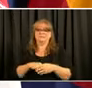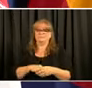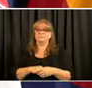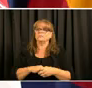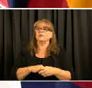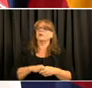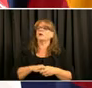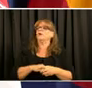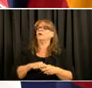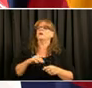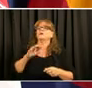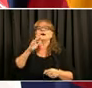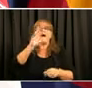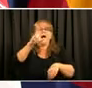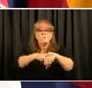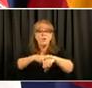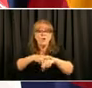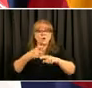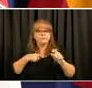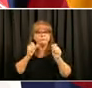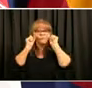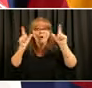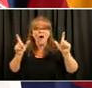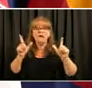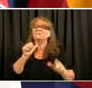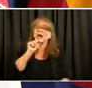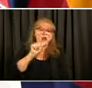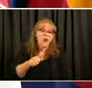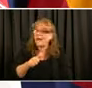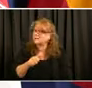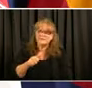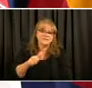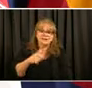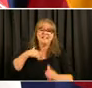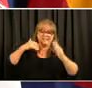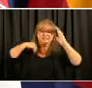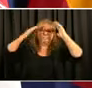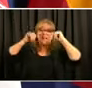outbreaks occurring we're certainly seeing the same thing across the country right now